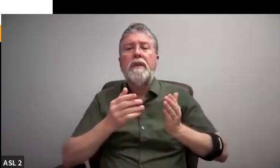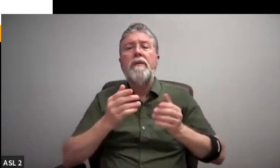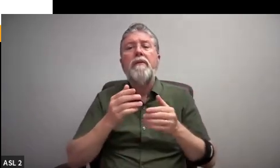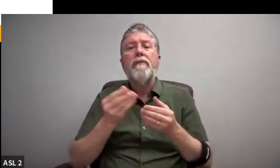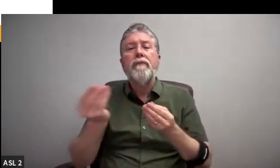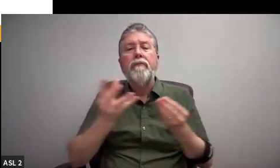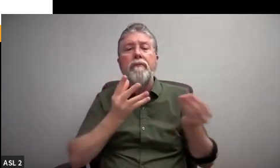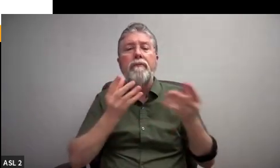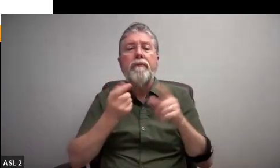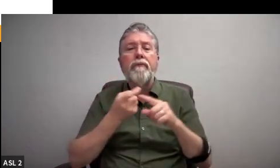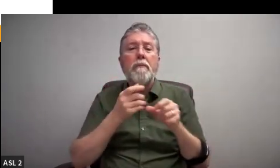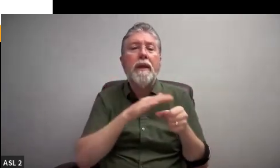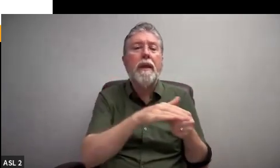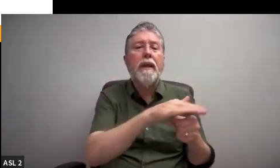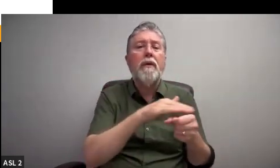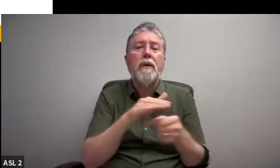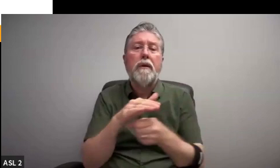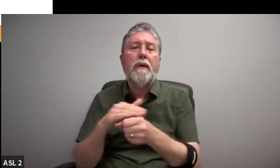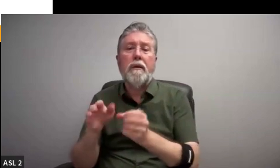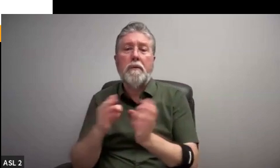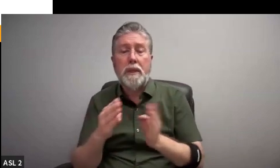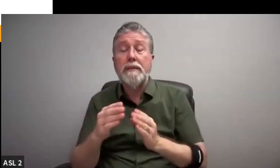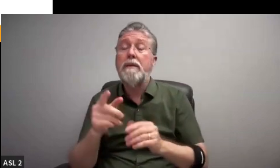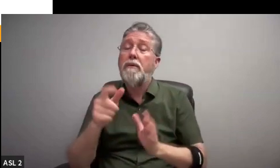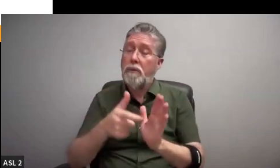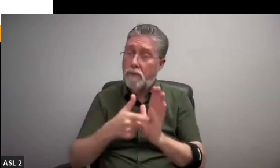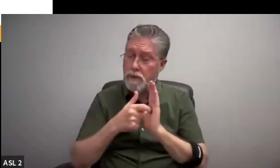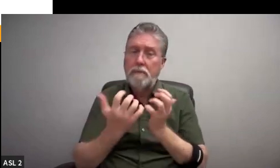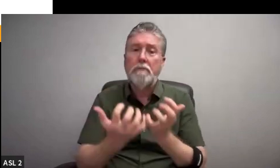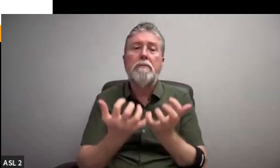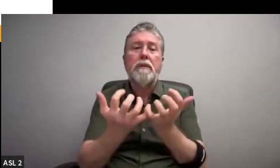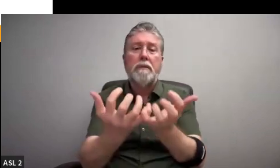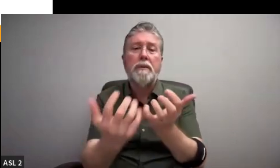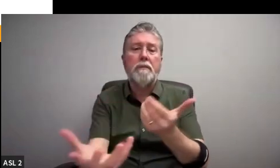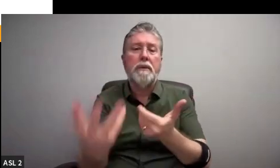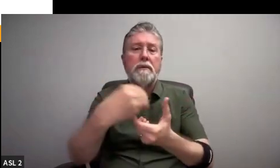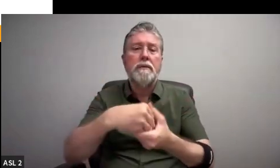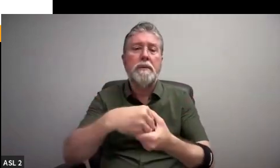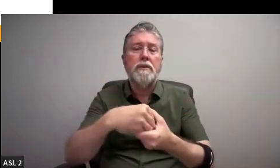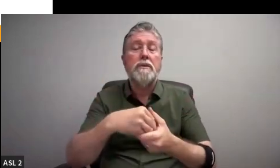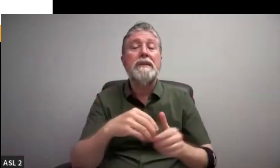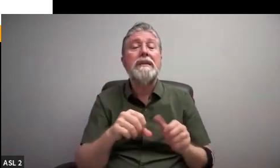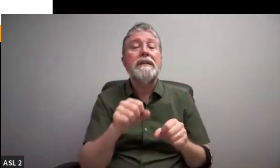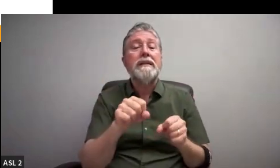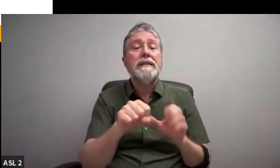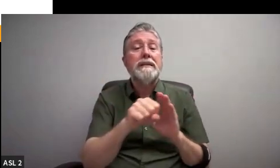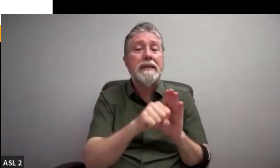and to have public participation. And the state and area plans can be used in promoting your local